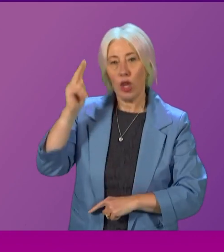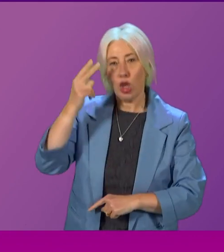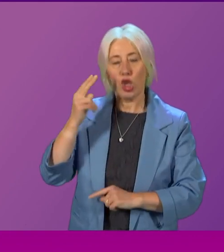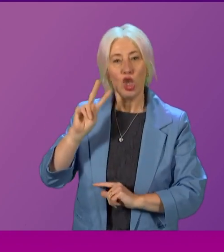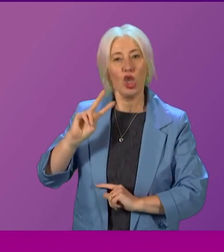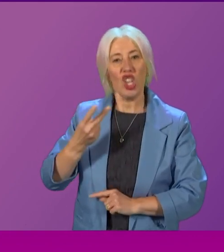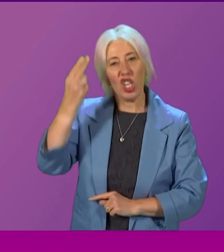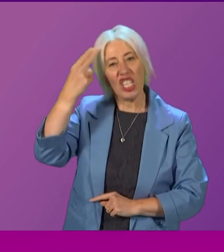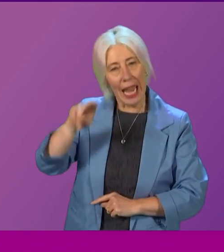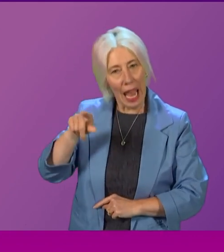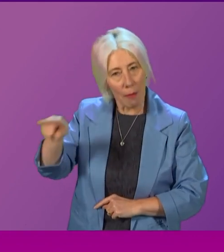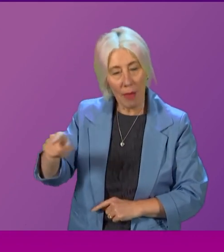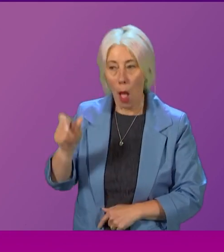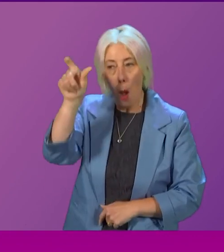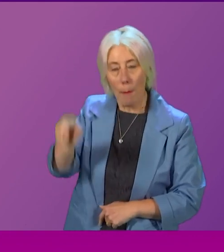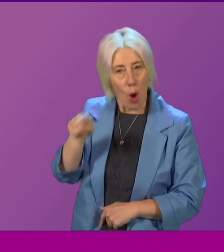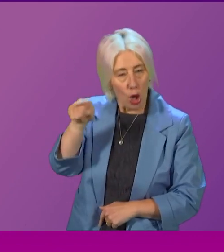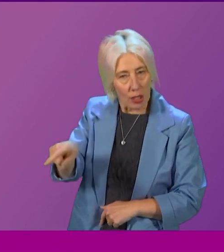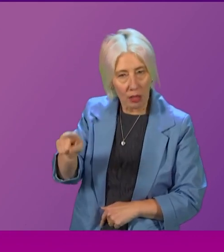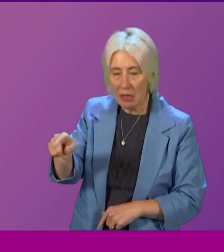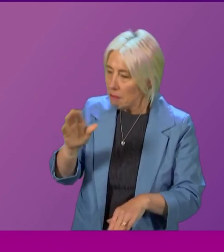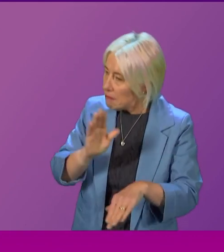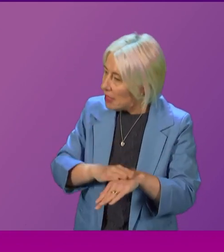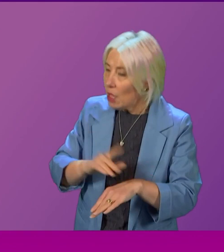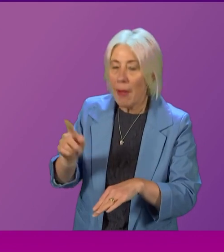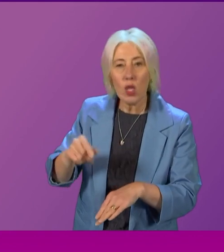That requirement applies to an individual irrespective of the name that they use or